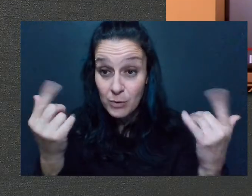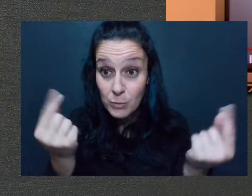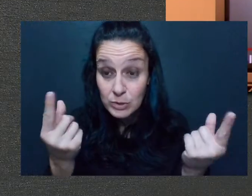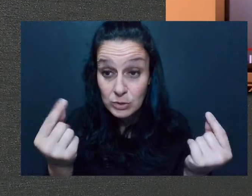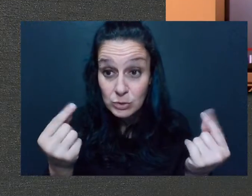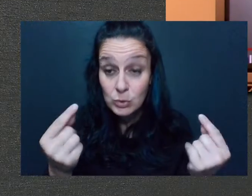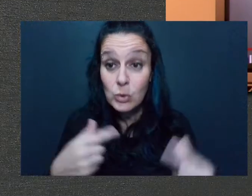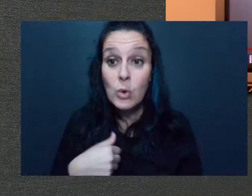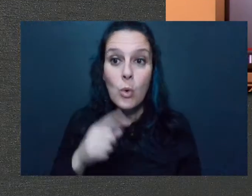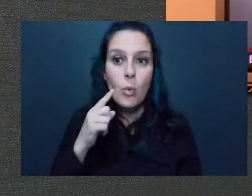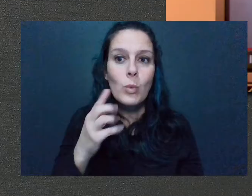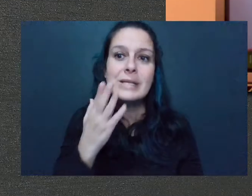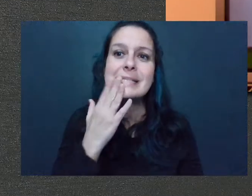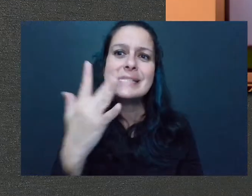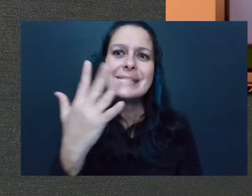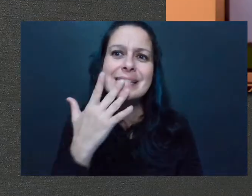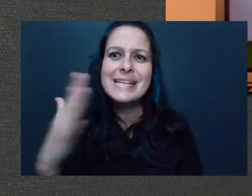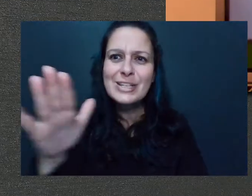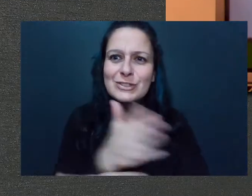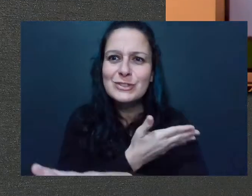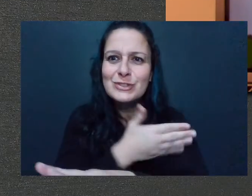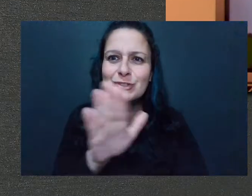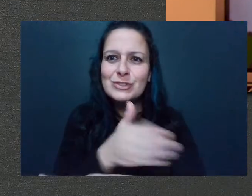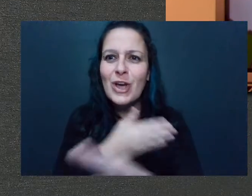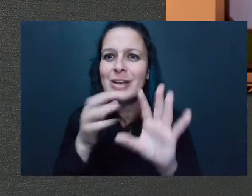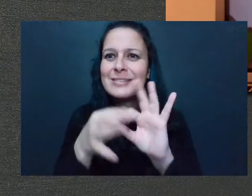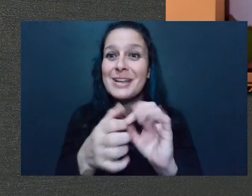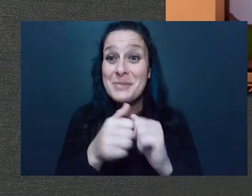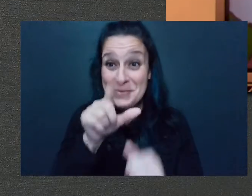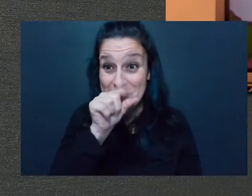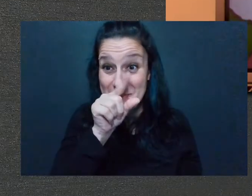We're going to sing a song about birds.